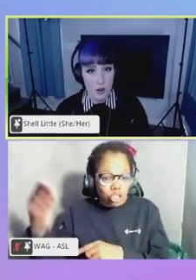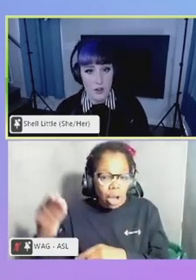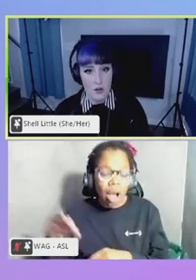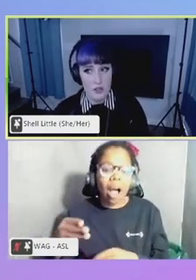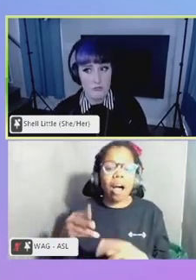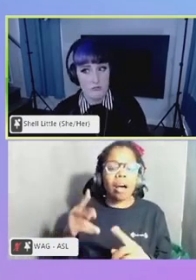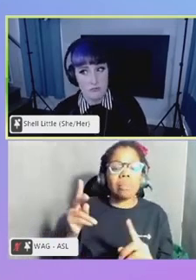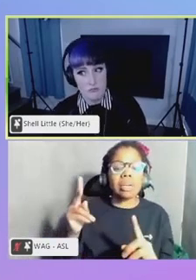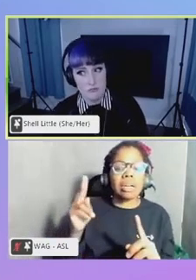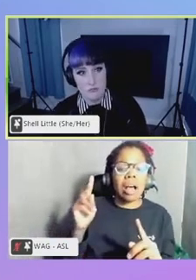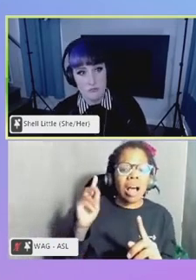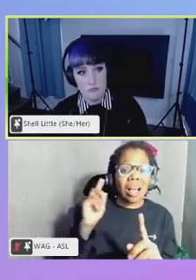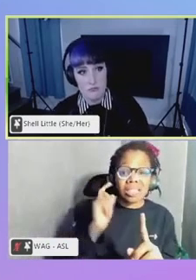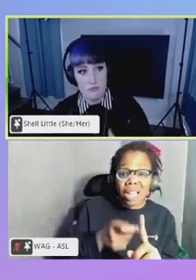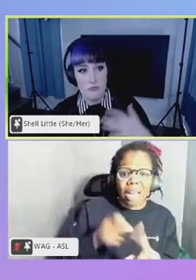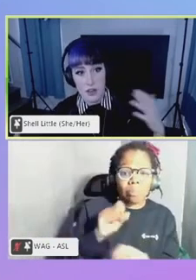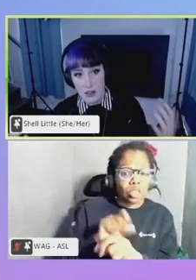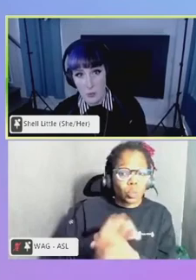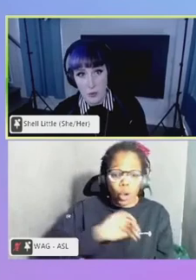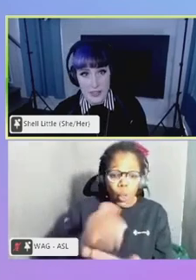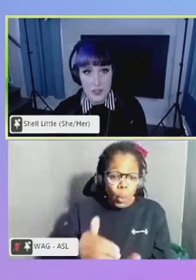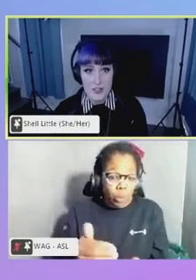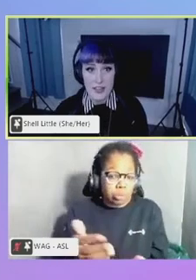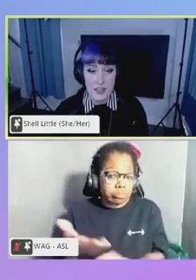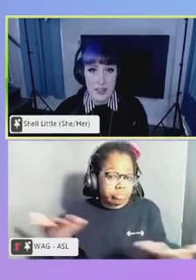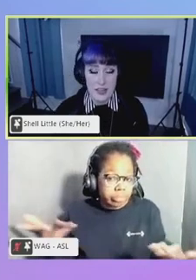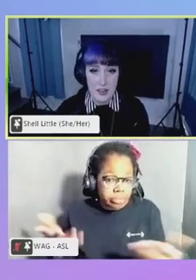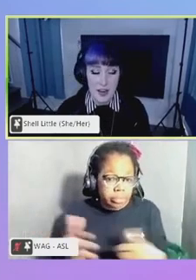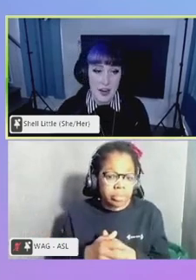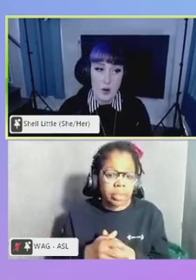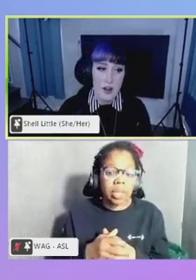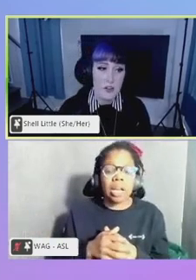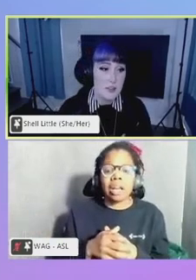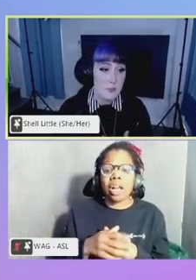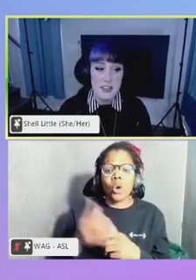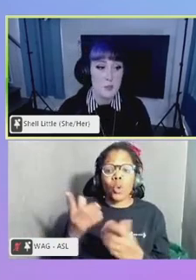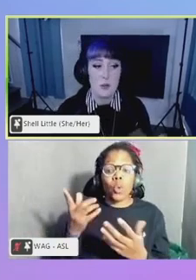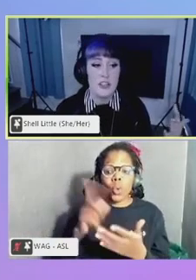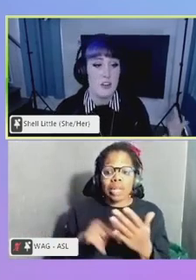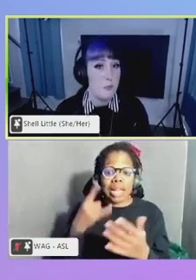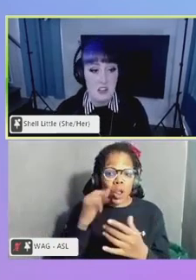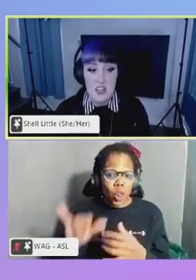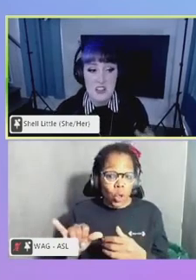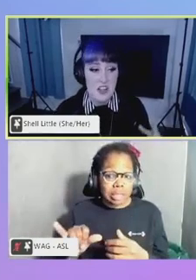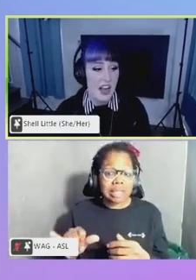lack of control was defined as an inability to influence decisions that affect your job such as your schedule,